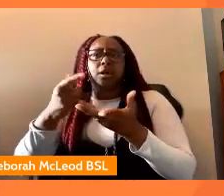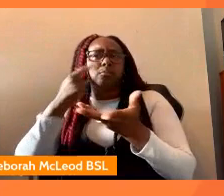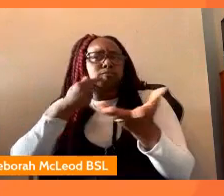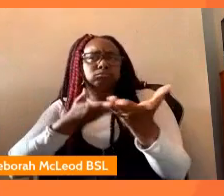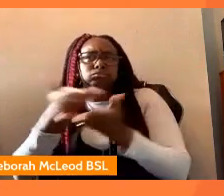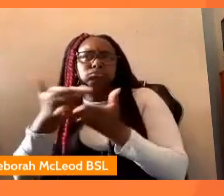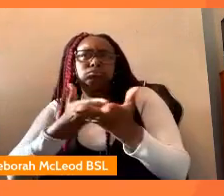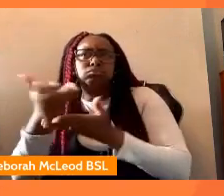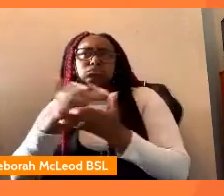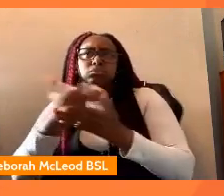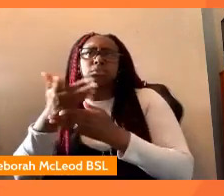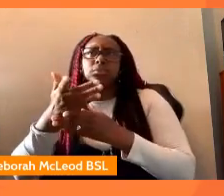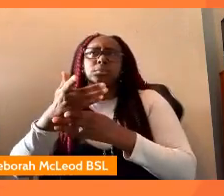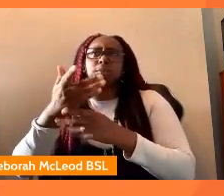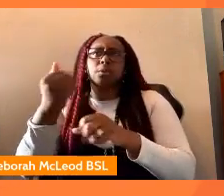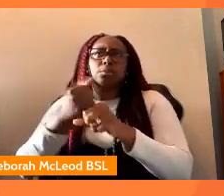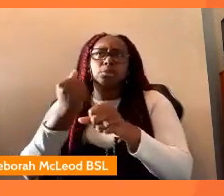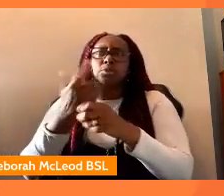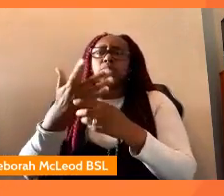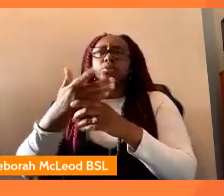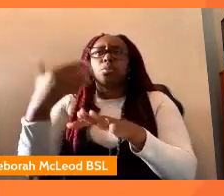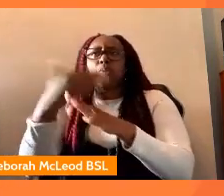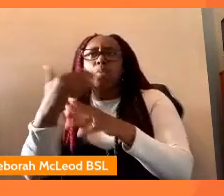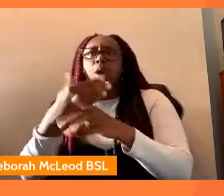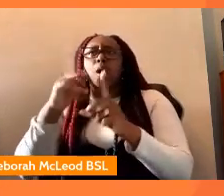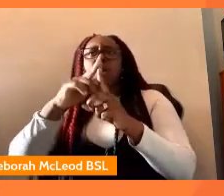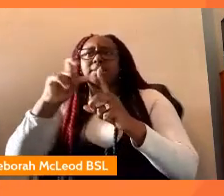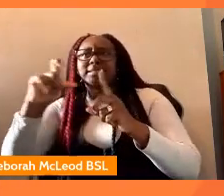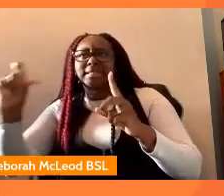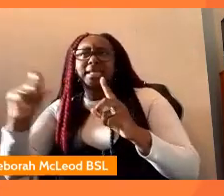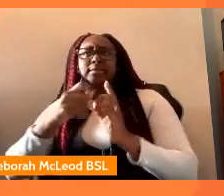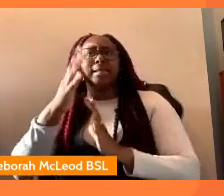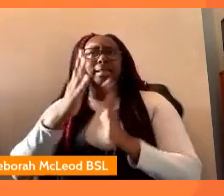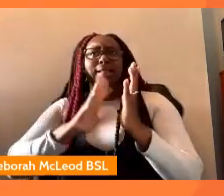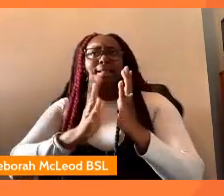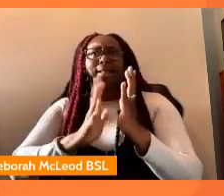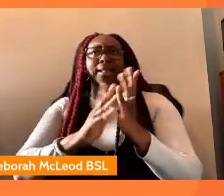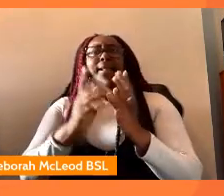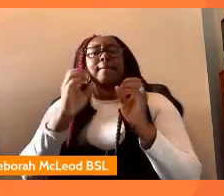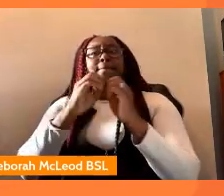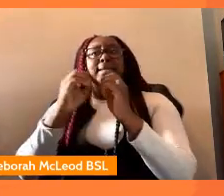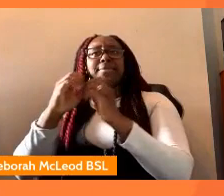work for people, including digital agencies, animation studios and of course the BBC.